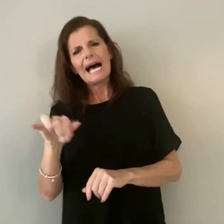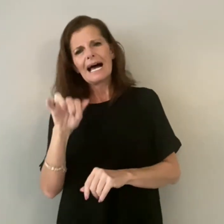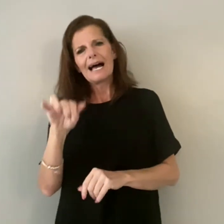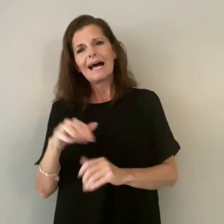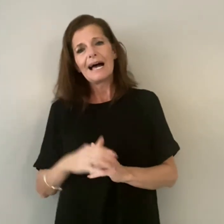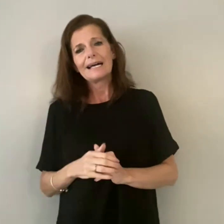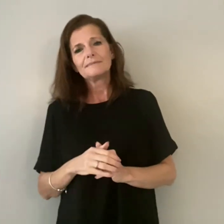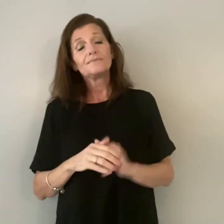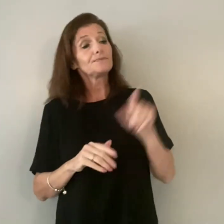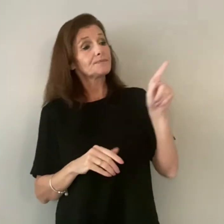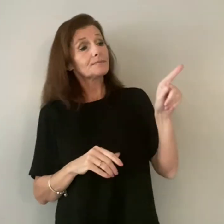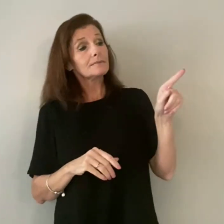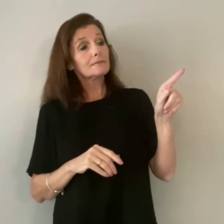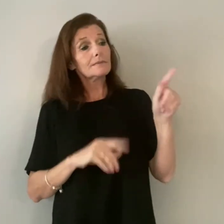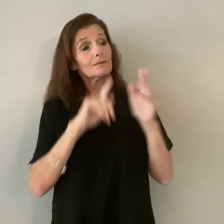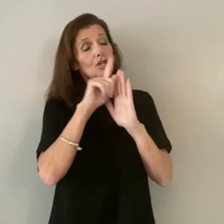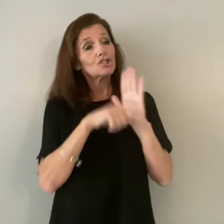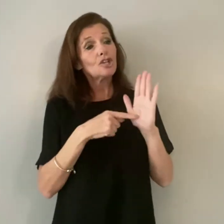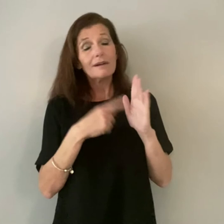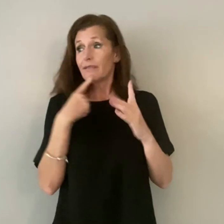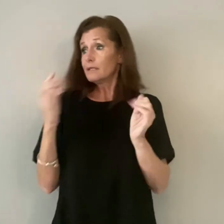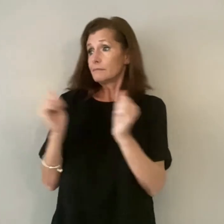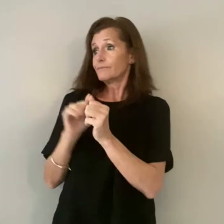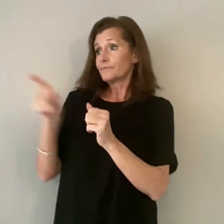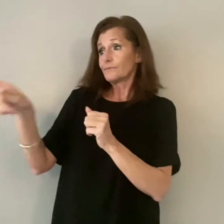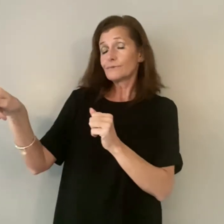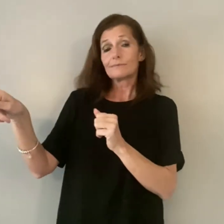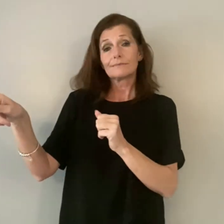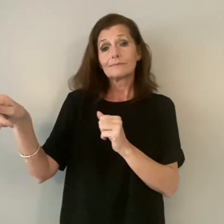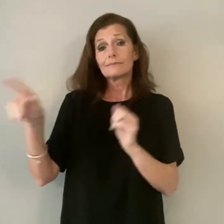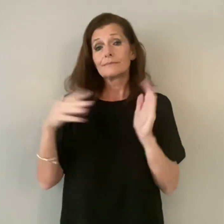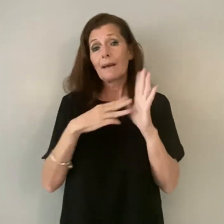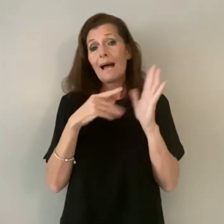Mmh, is that well reflected.. Yeah I totally agree with Matt on this.